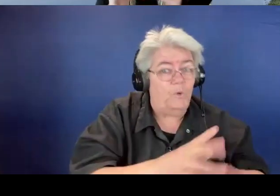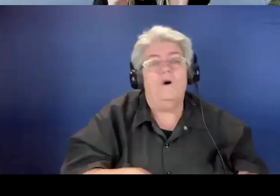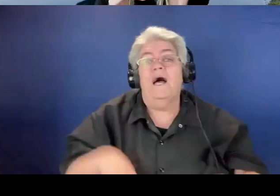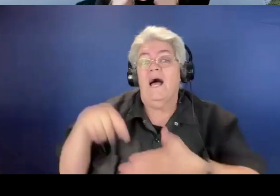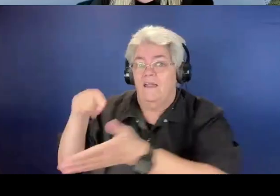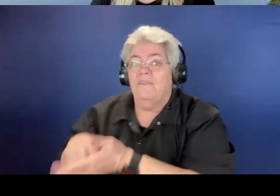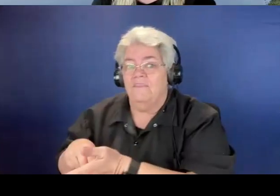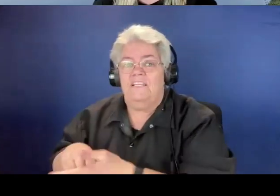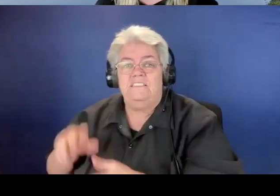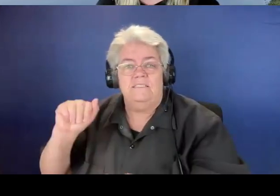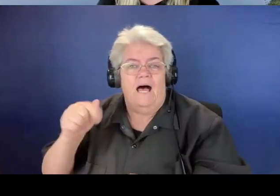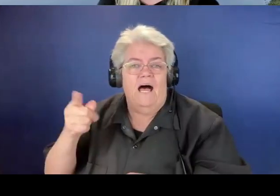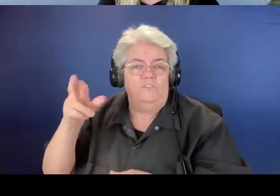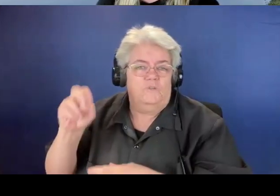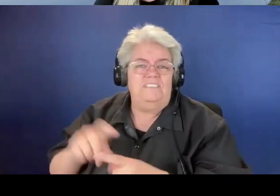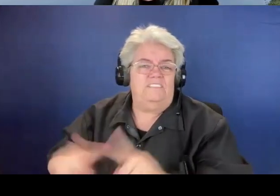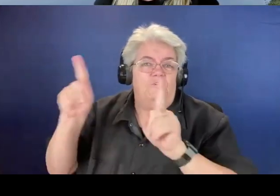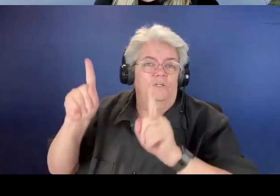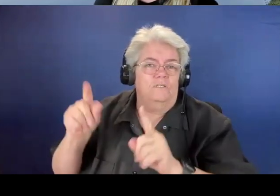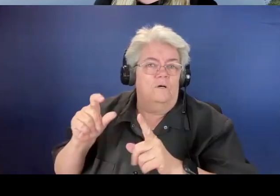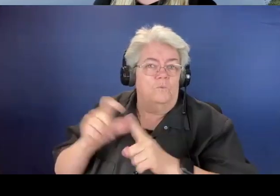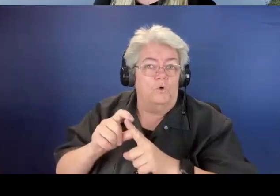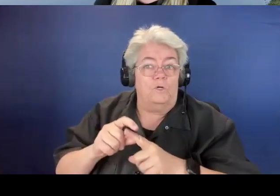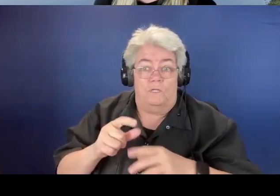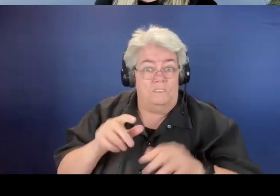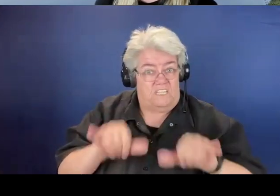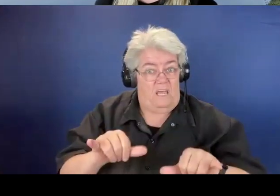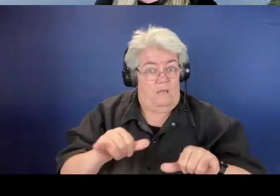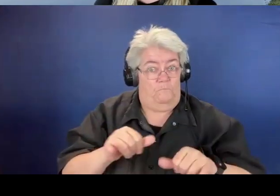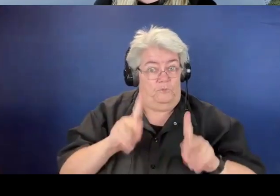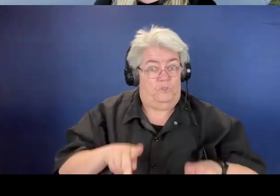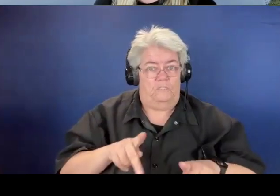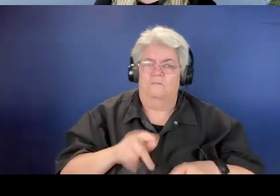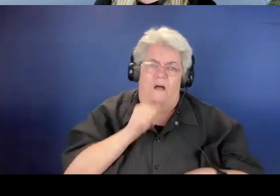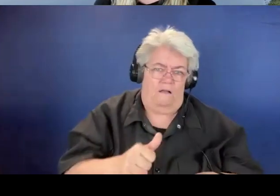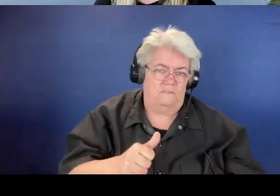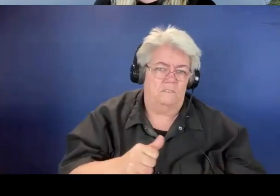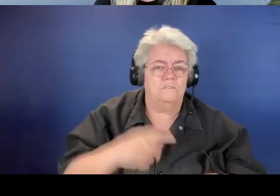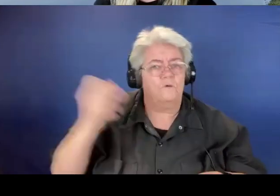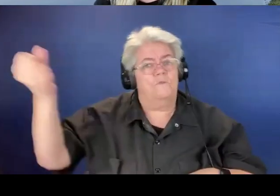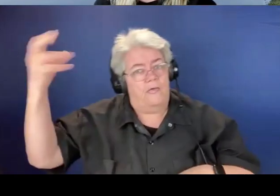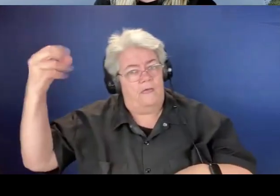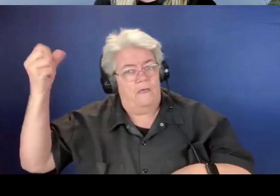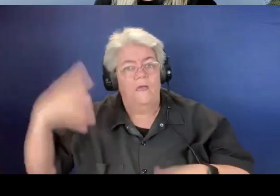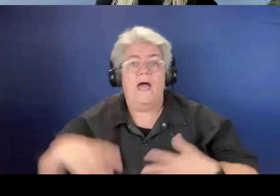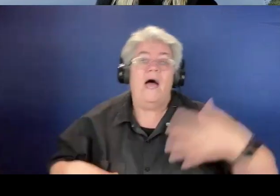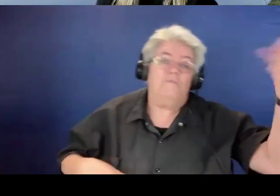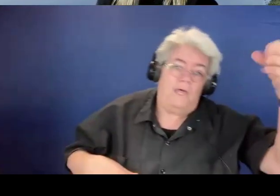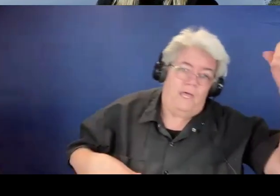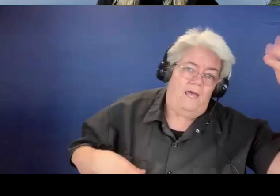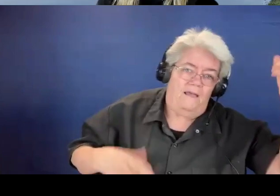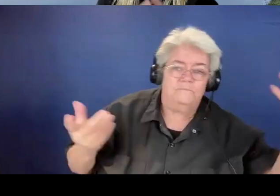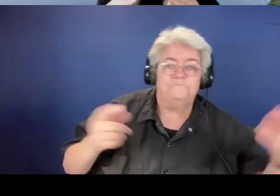So, we see that exposure can be a little bit different. Second language learners or sequential learners would be children who begin to